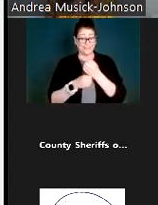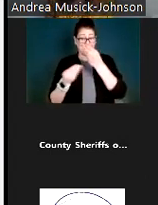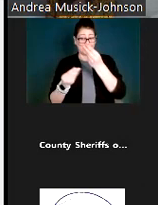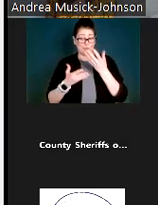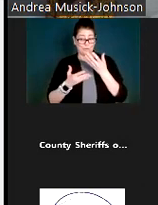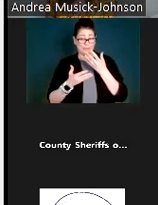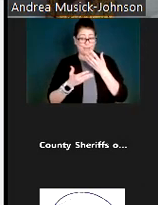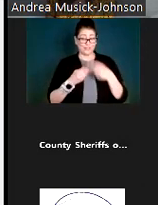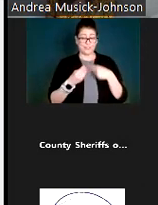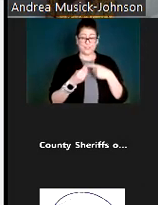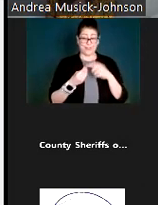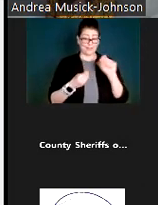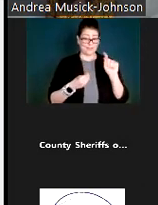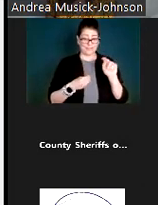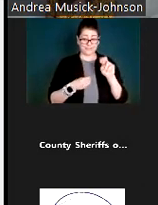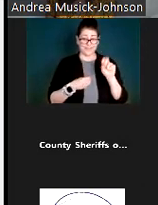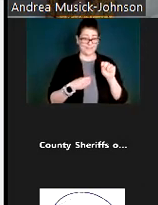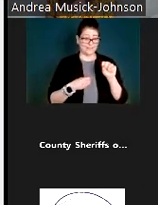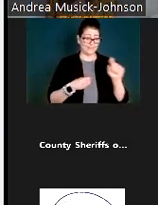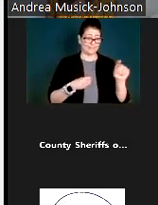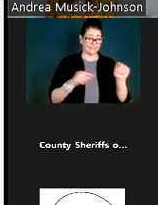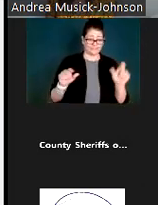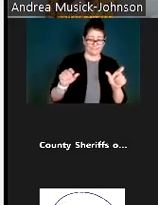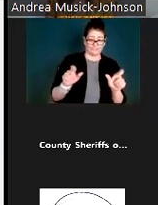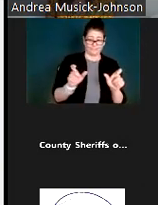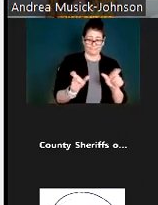What I could do is just click here, 'get notified'.